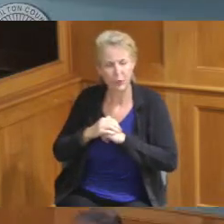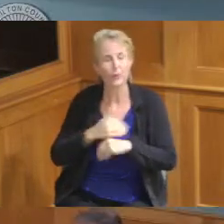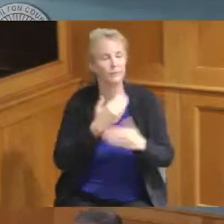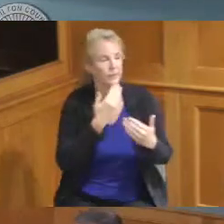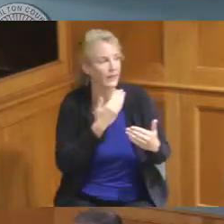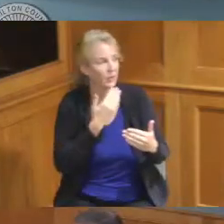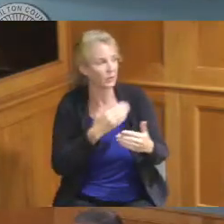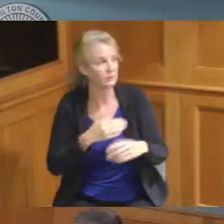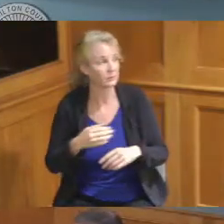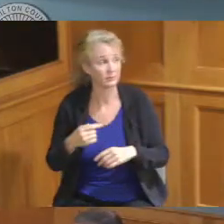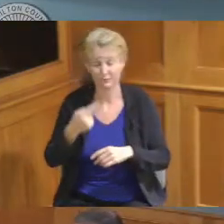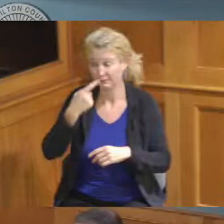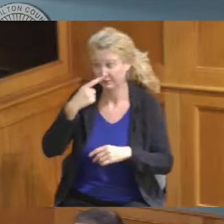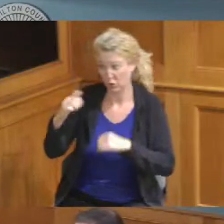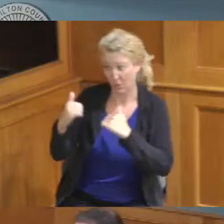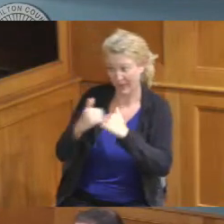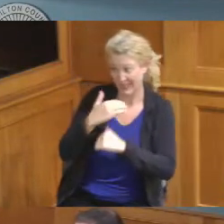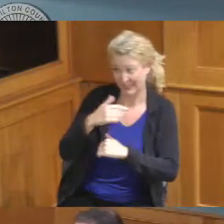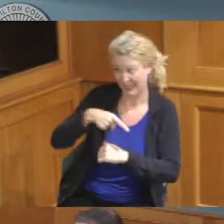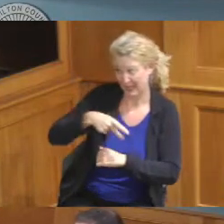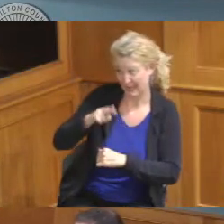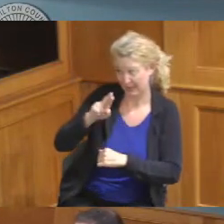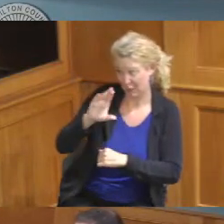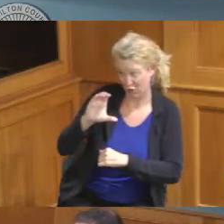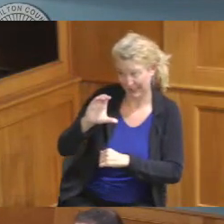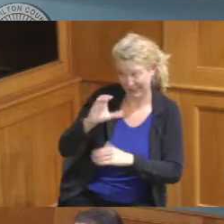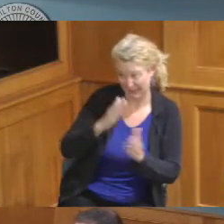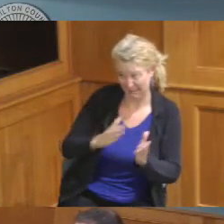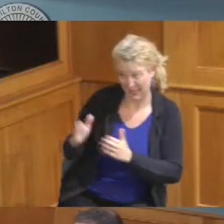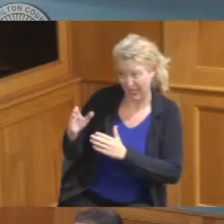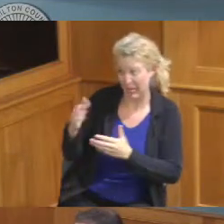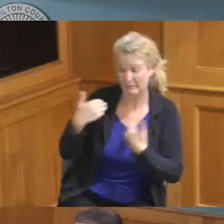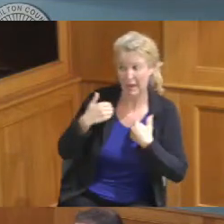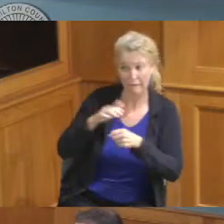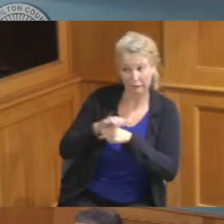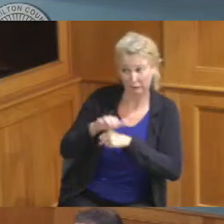can send us the plan on the PRC and does he have enough staff because I don't remember we talking